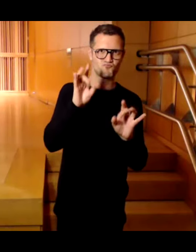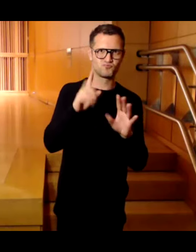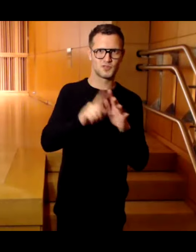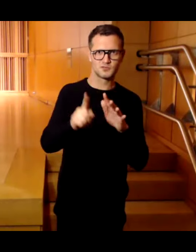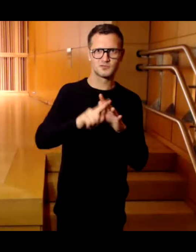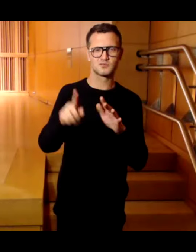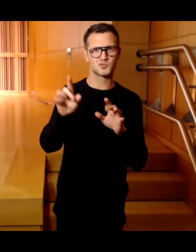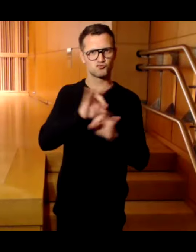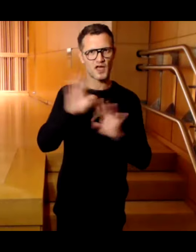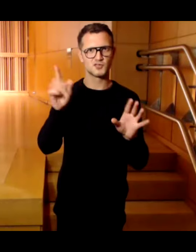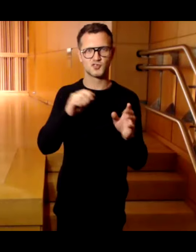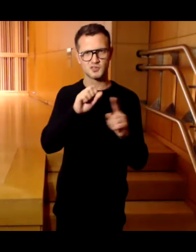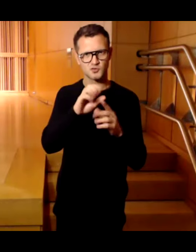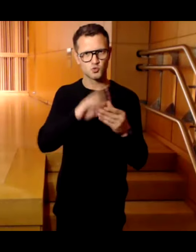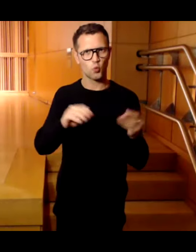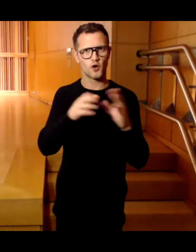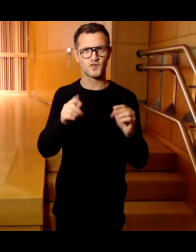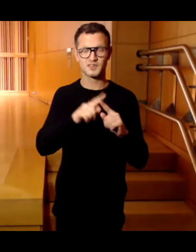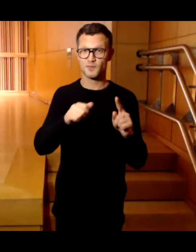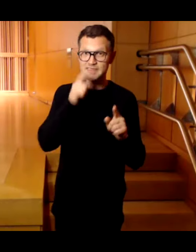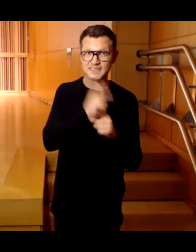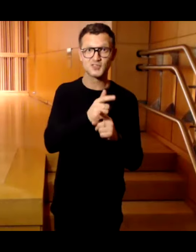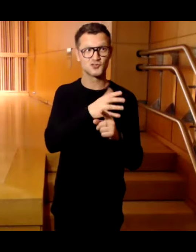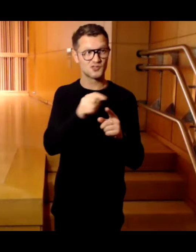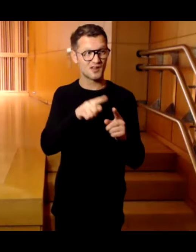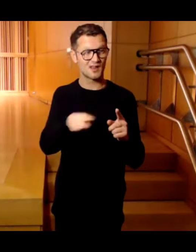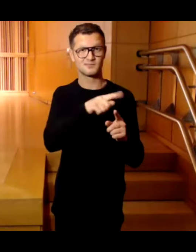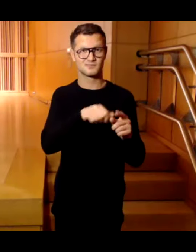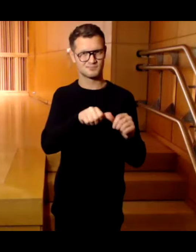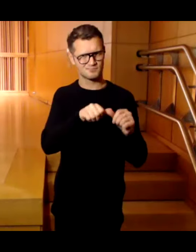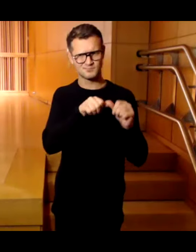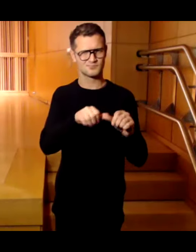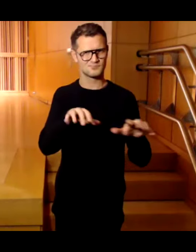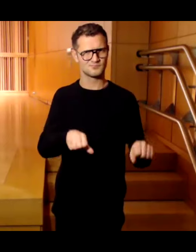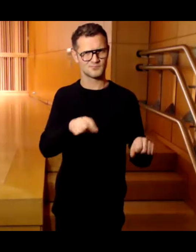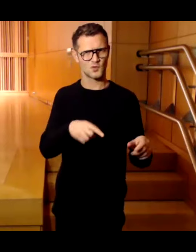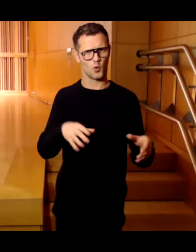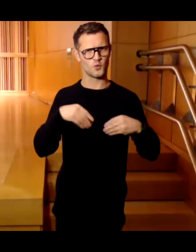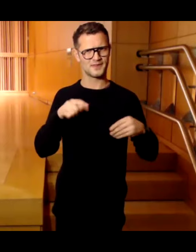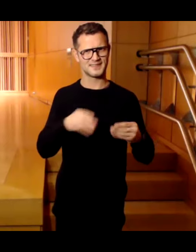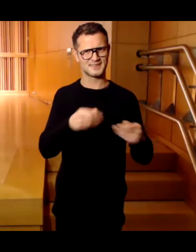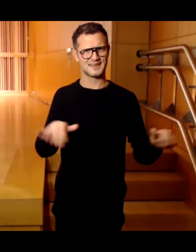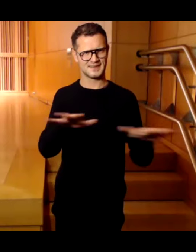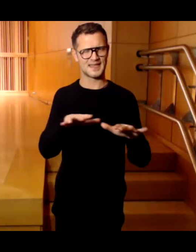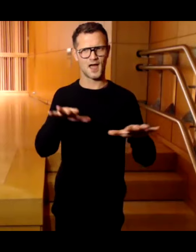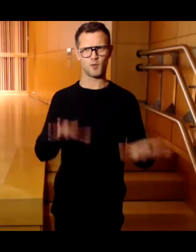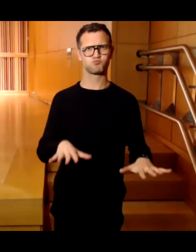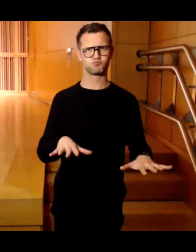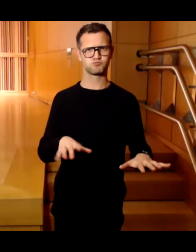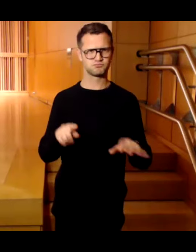who made a path for us, and who held this very land. as a refuge. We're right over there. Standing around in the yard, dressed in itchy clothing.